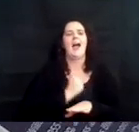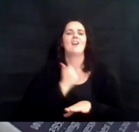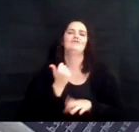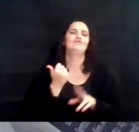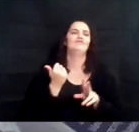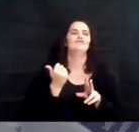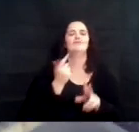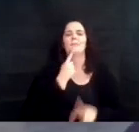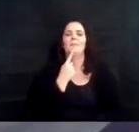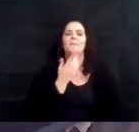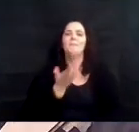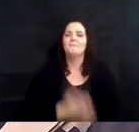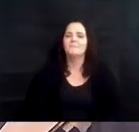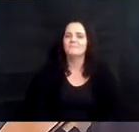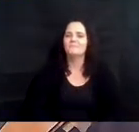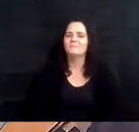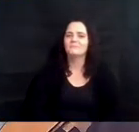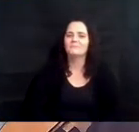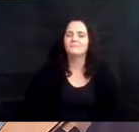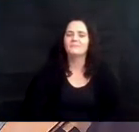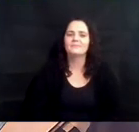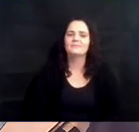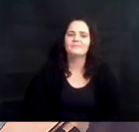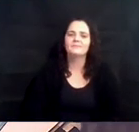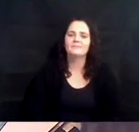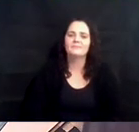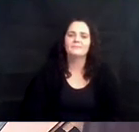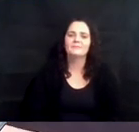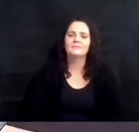I'm gonna set the Kentridge up there so it's out of the way, hopefully now